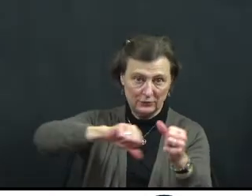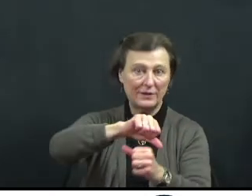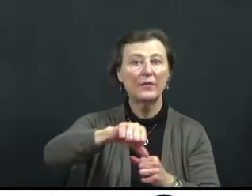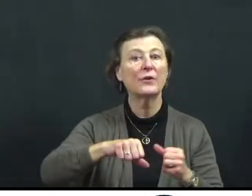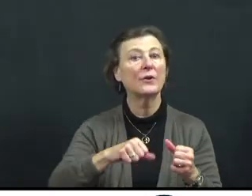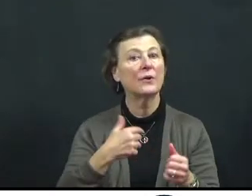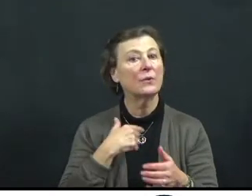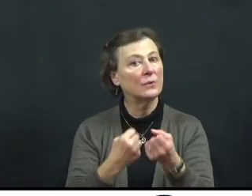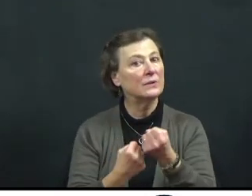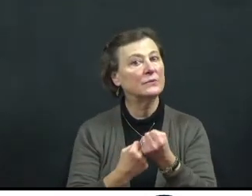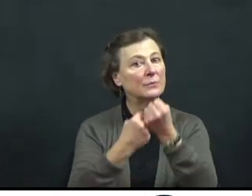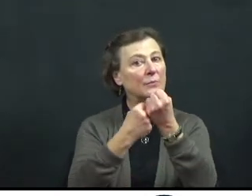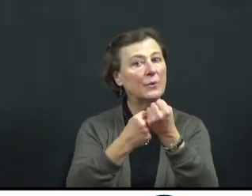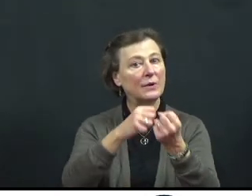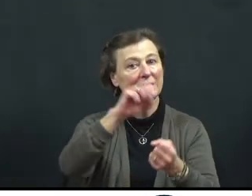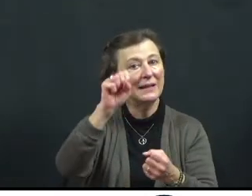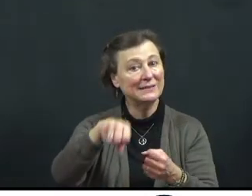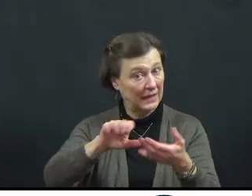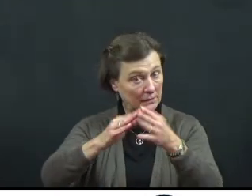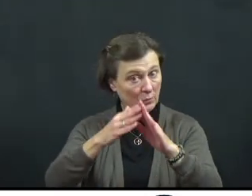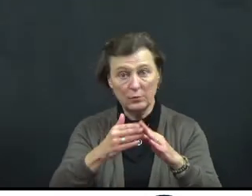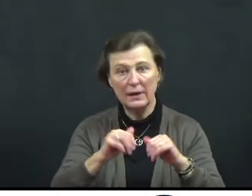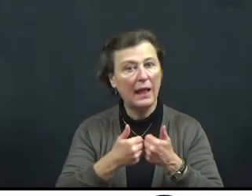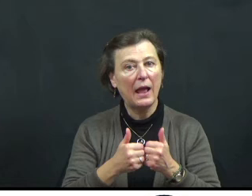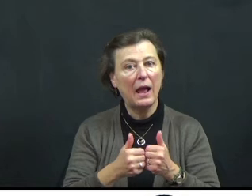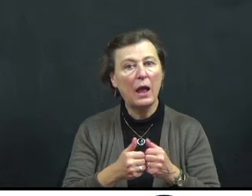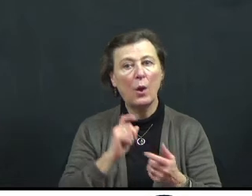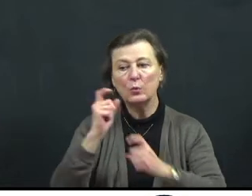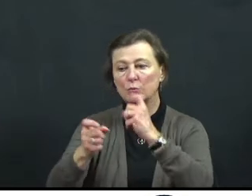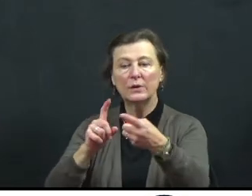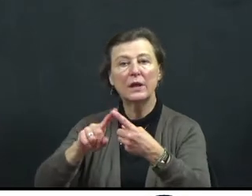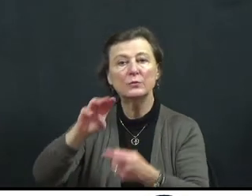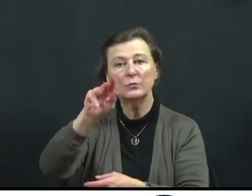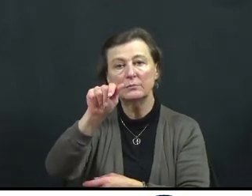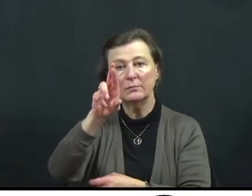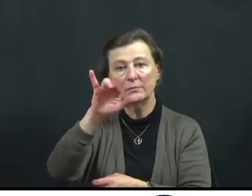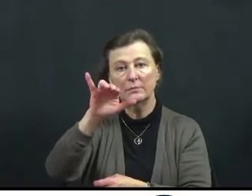We support the Salem community through donations to the Marion-Polk Food Share and for the